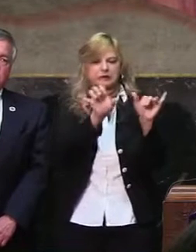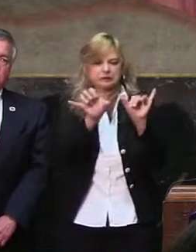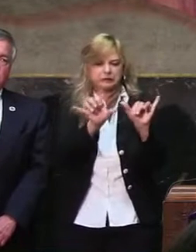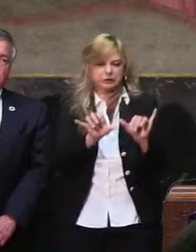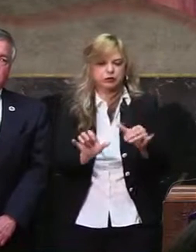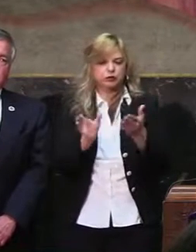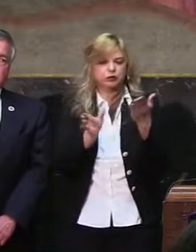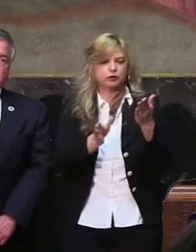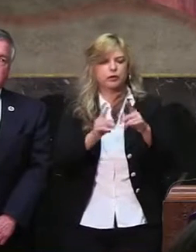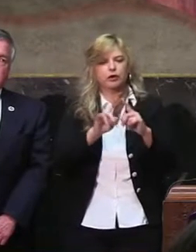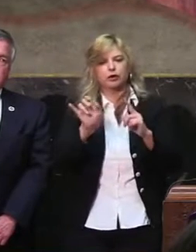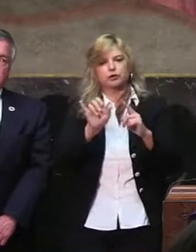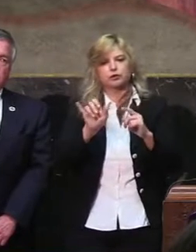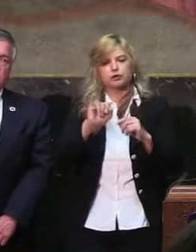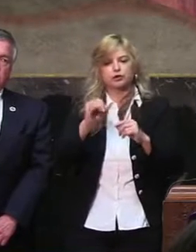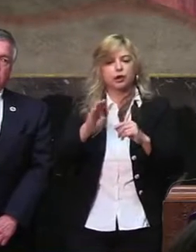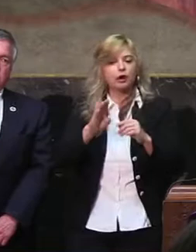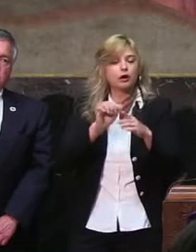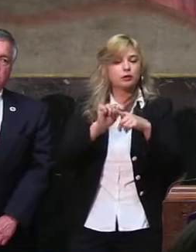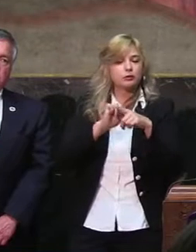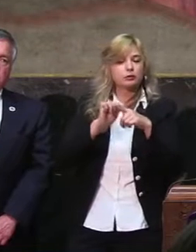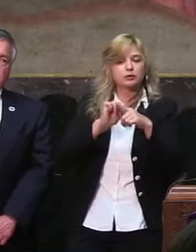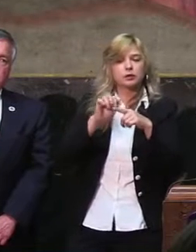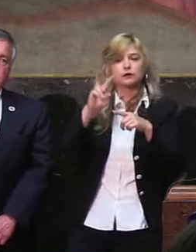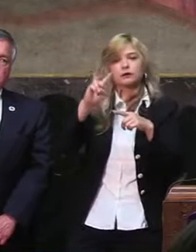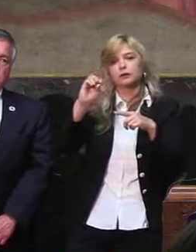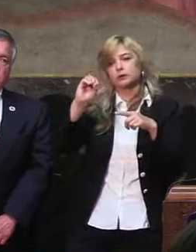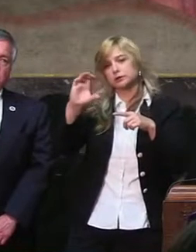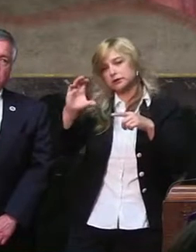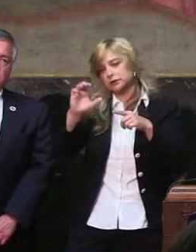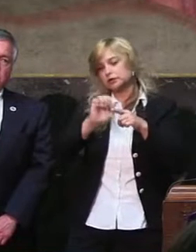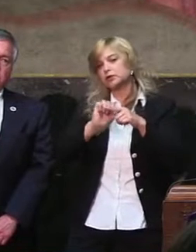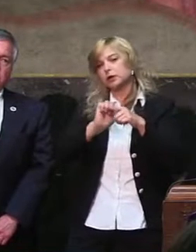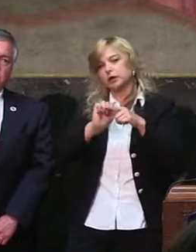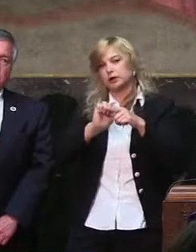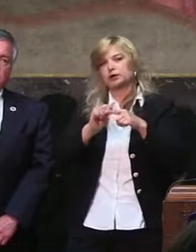services related job training vocational training and otherwise and the remaining